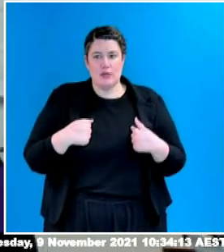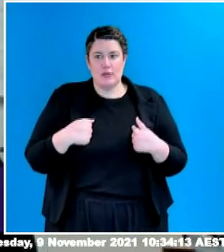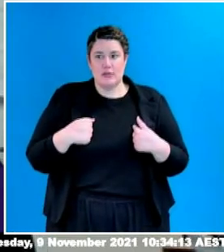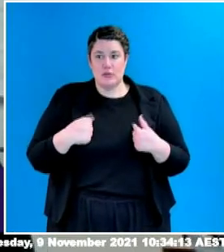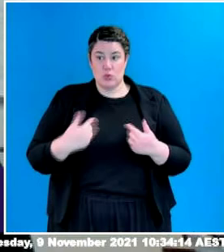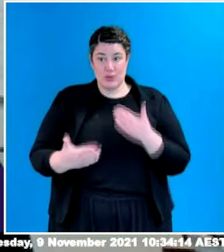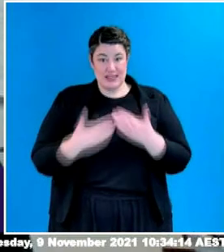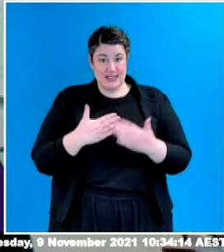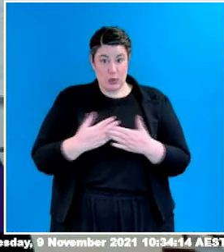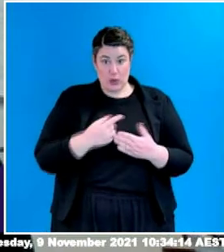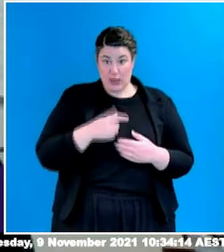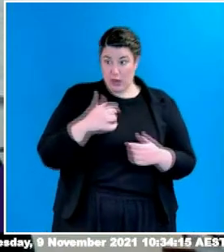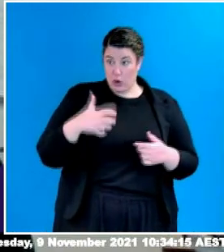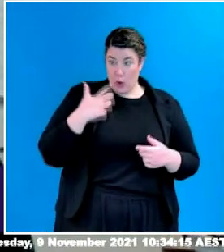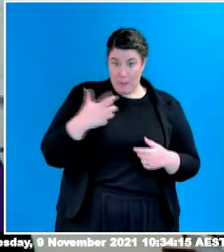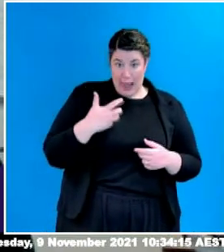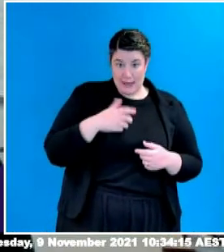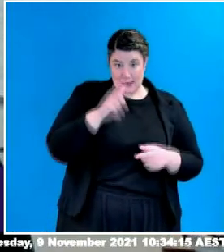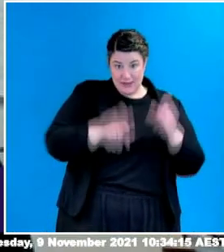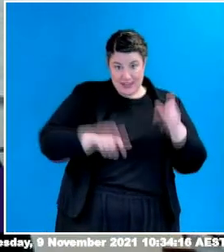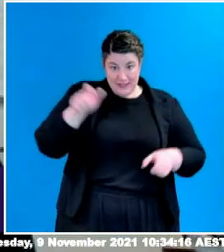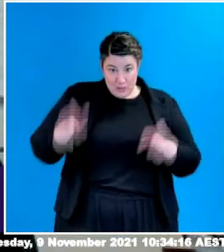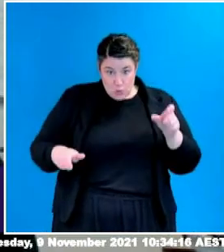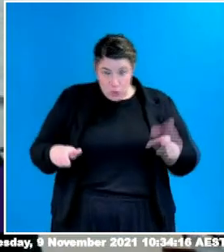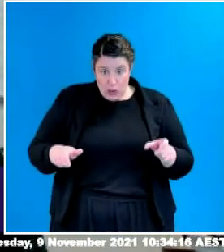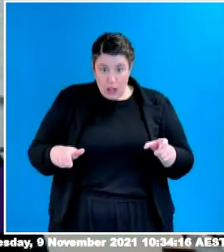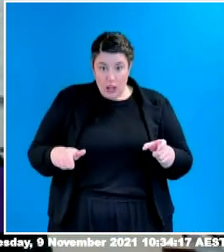deal with individual complaints in a confidential manner, when required, but